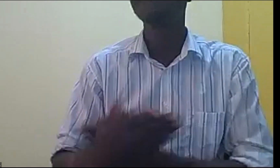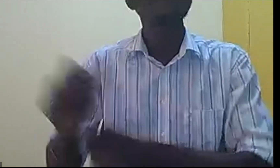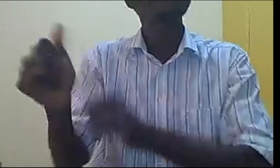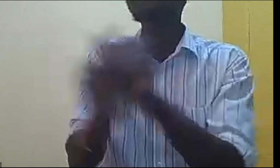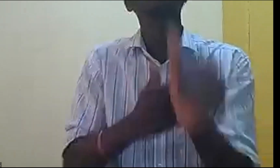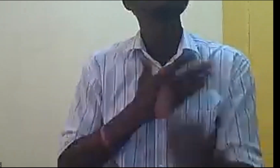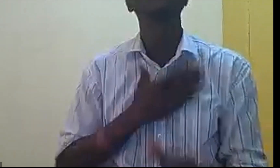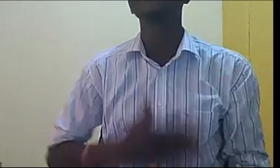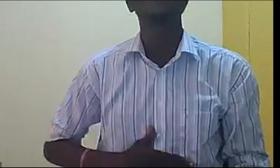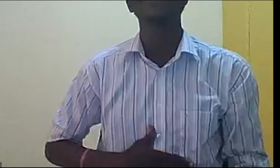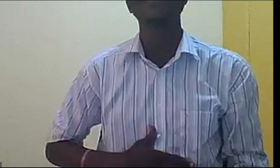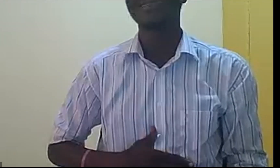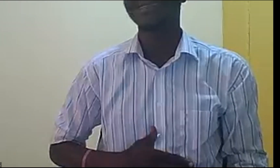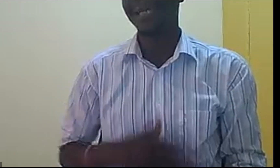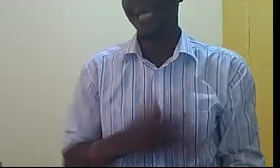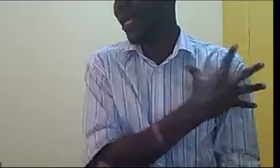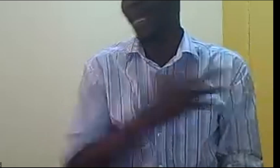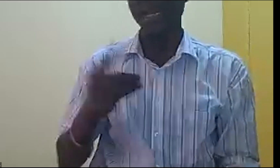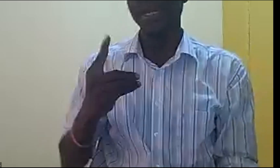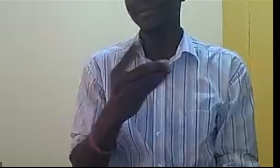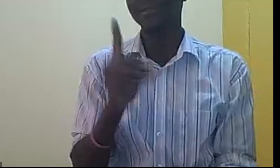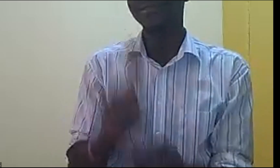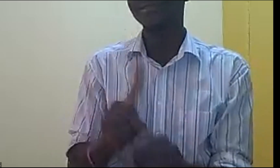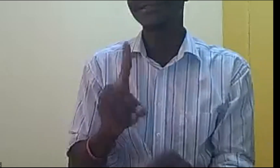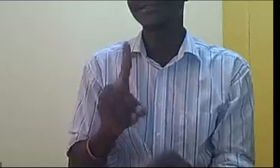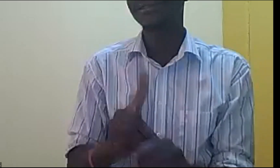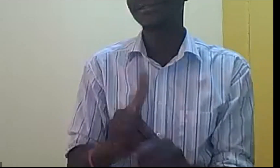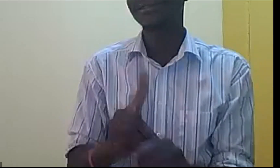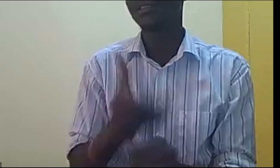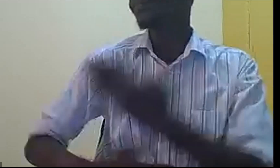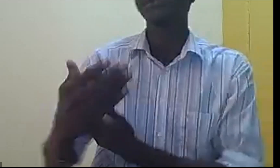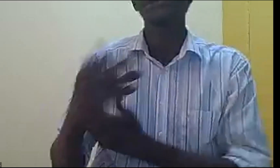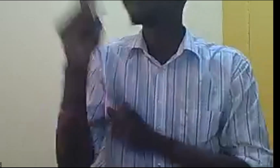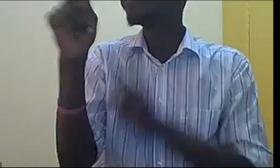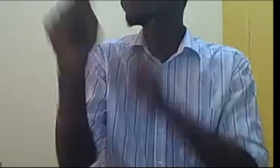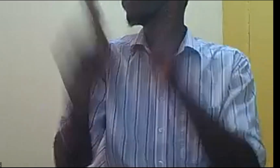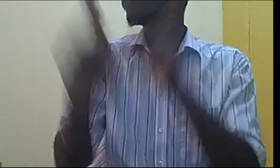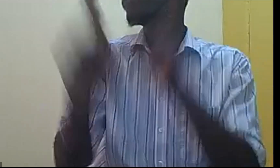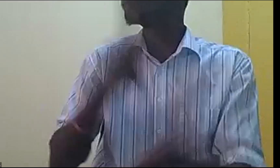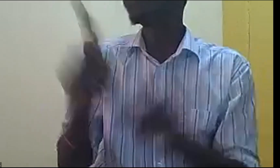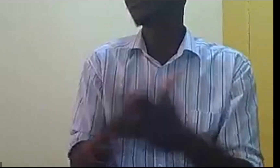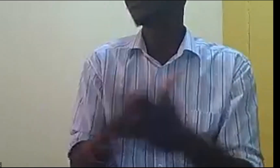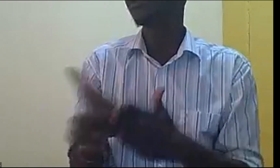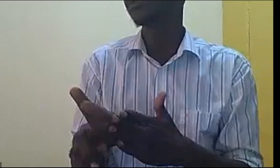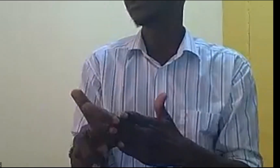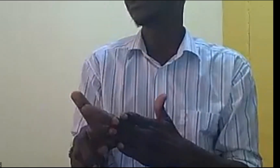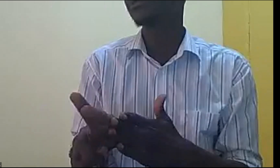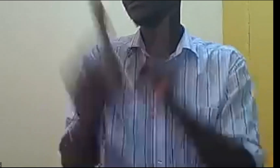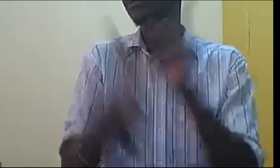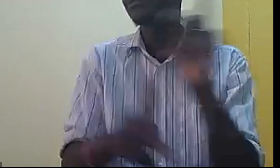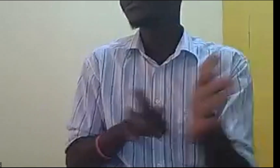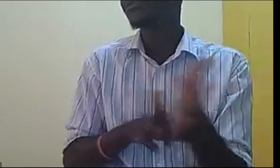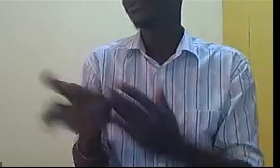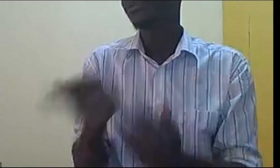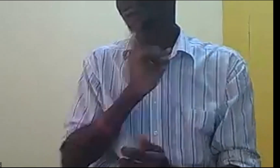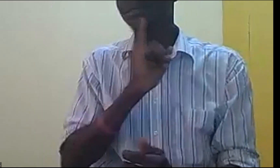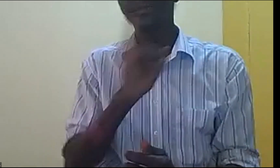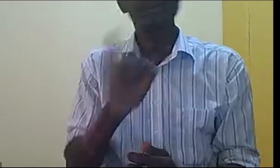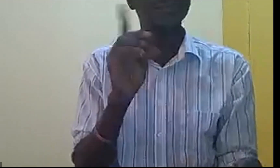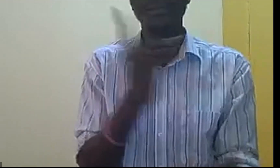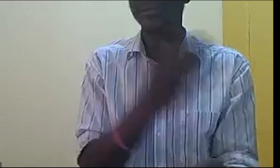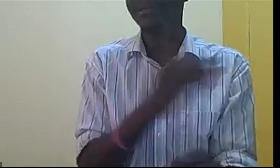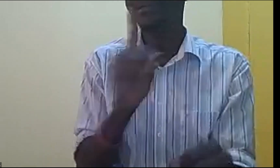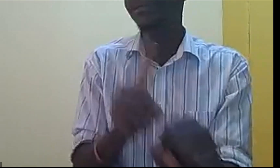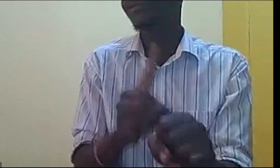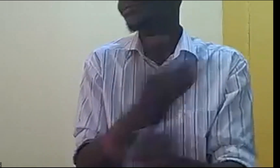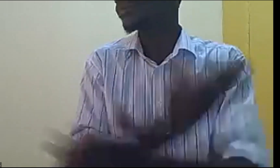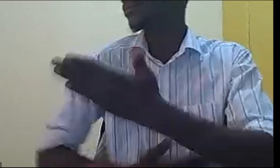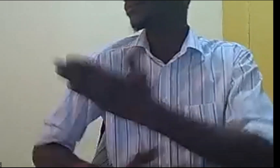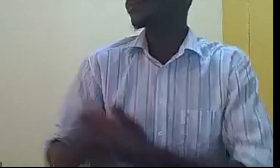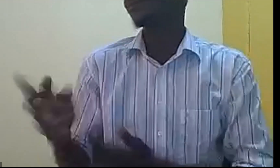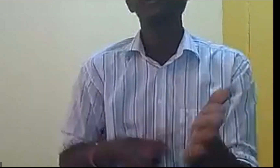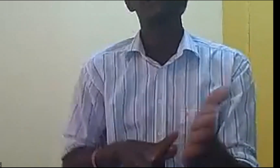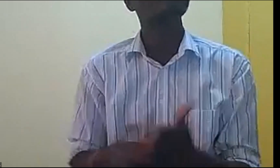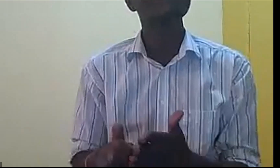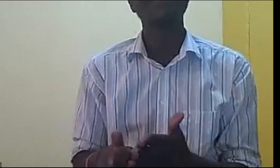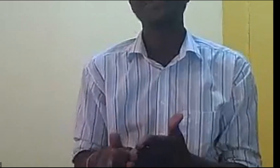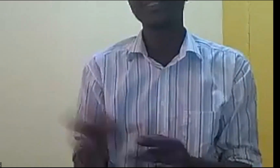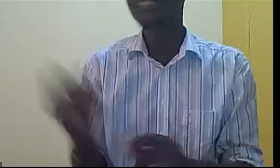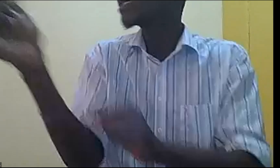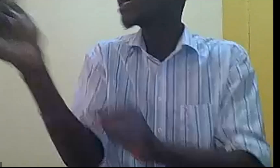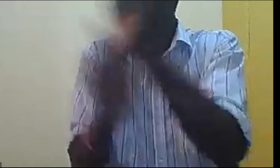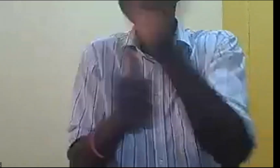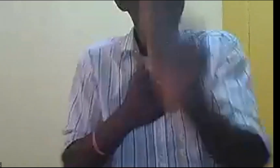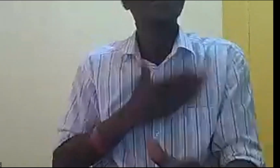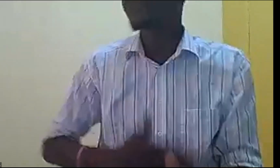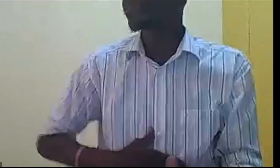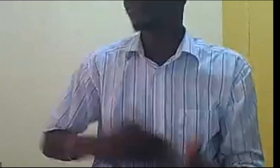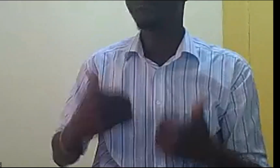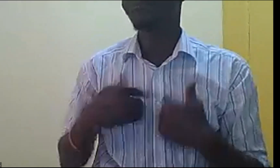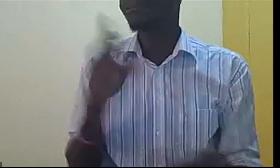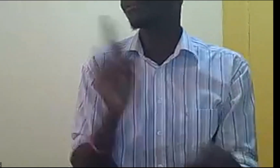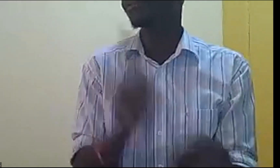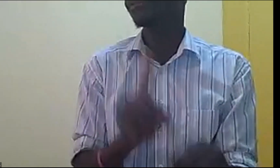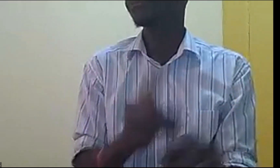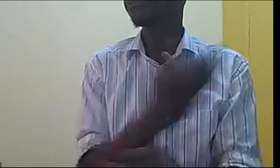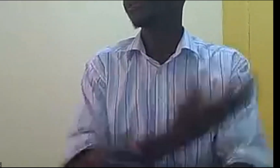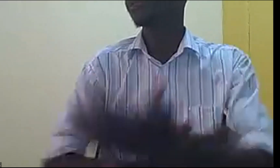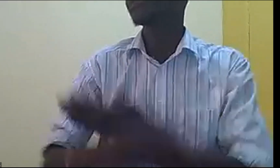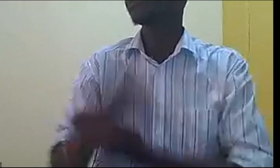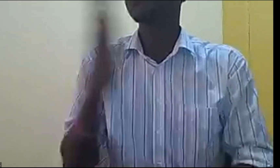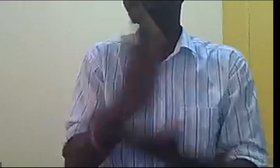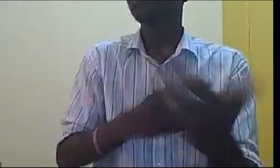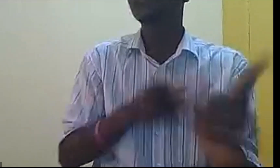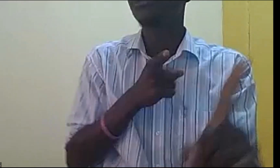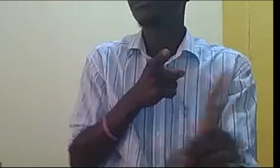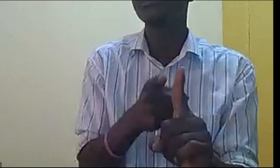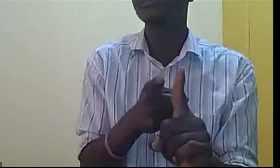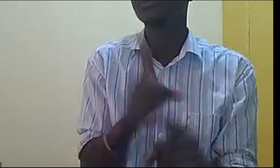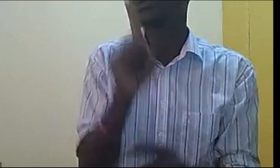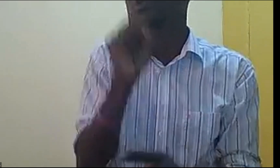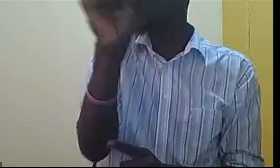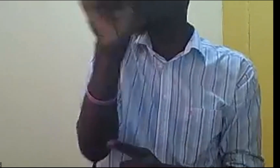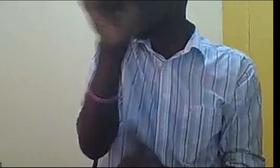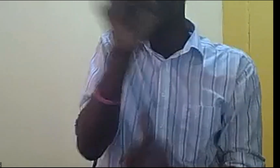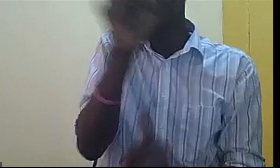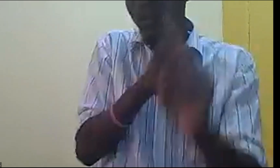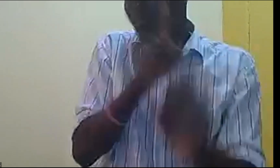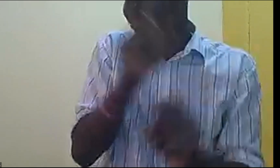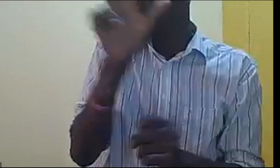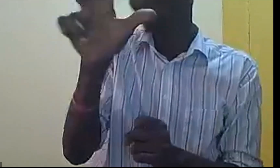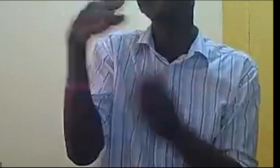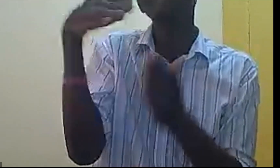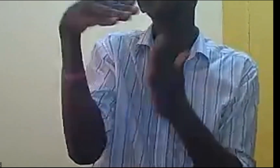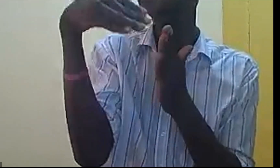And let me also tell you that persons with disabilities have the right to participate fully and effectively in decision that affect their lives and their participation is essential to removing the barriers that prevent their full inclusion of participation in society we acknowledge that reaching the goal